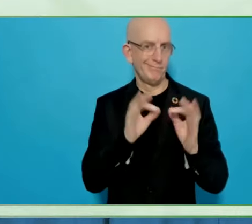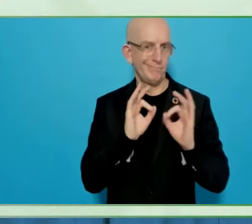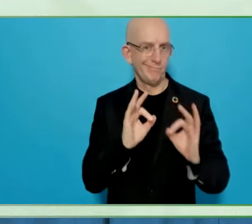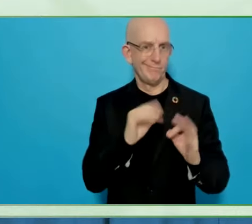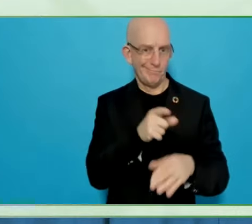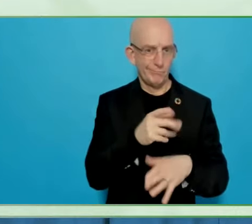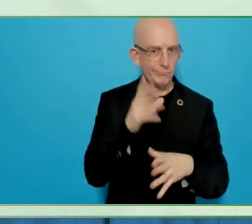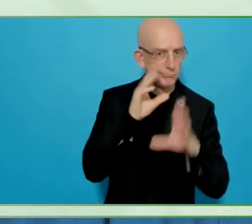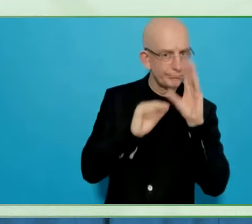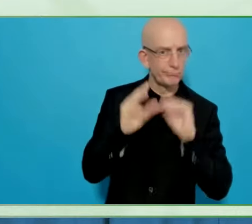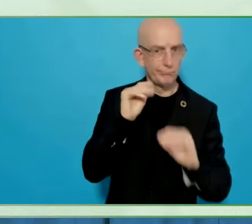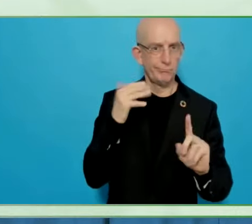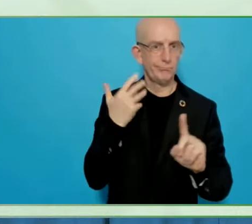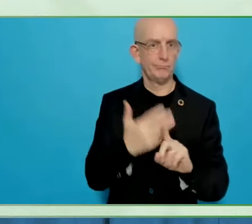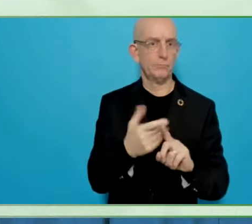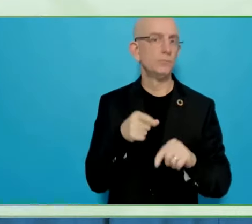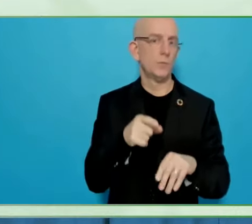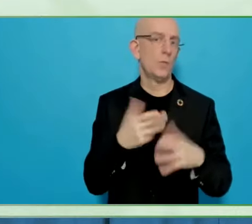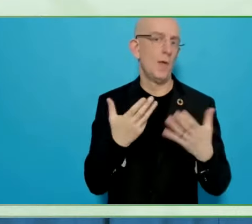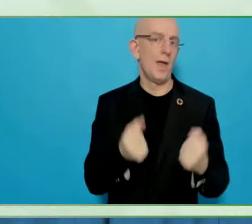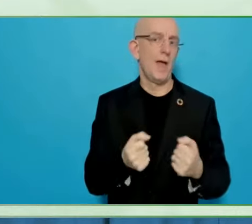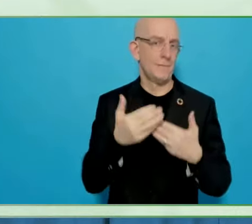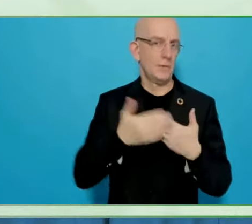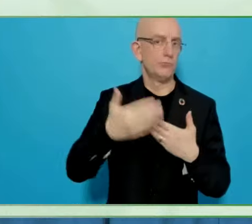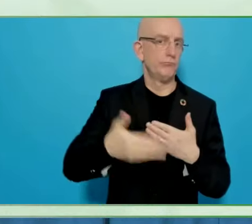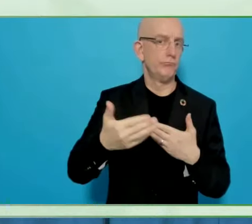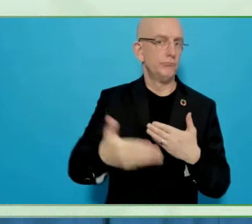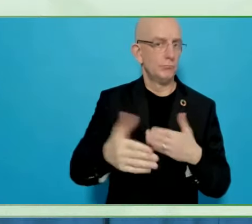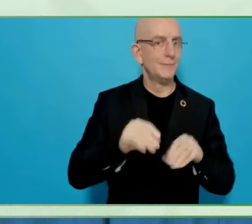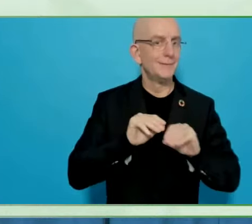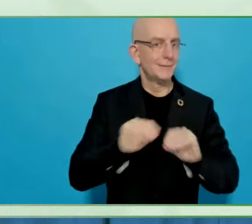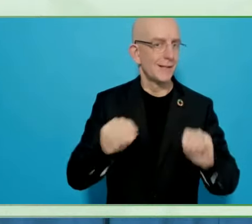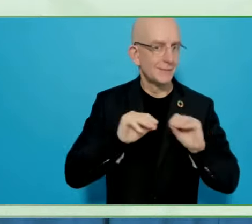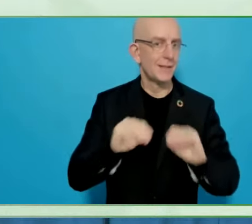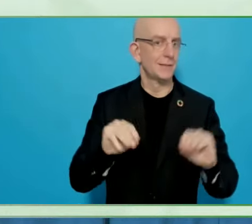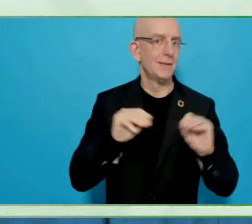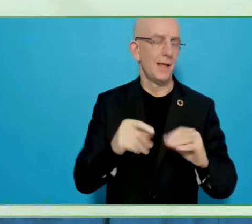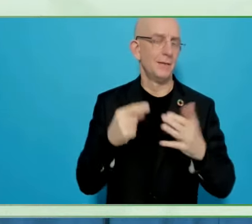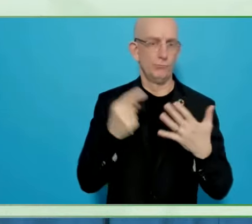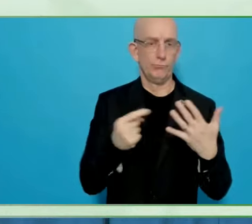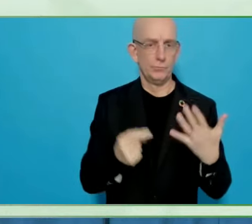with the community of practice for actual experts but also for new